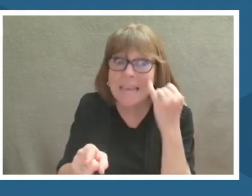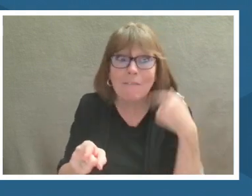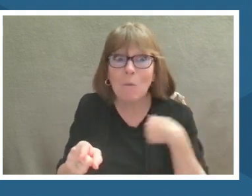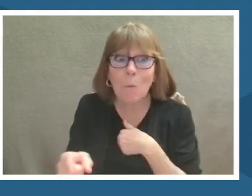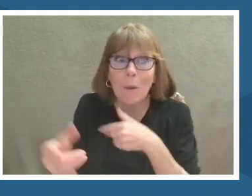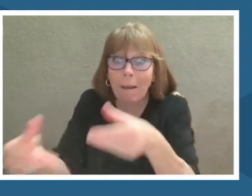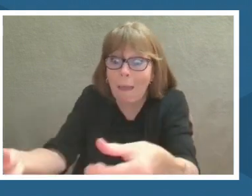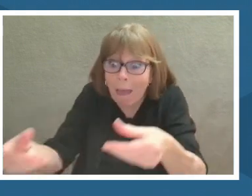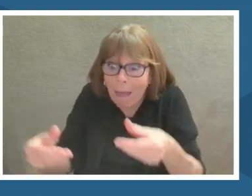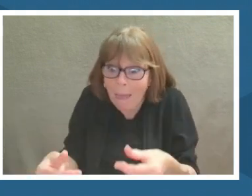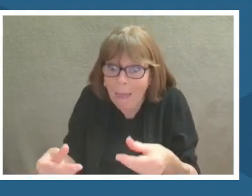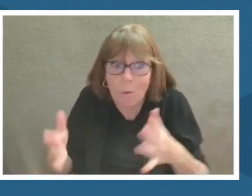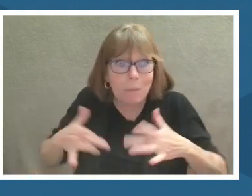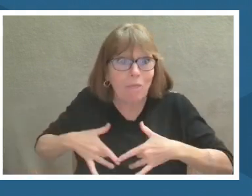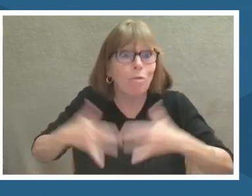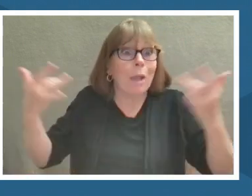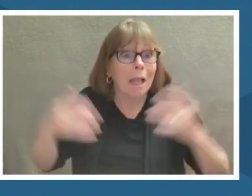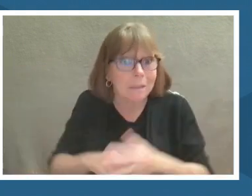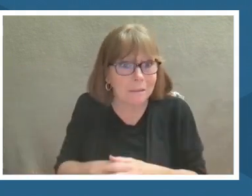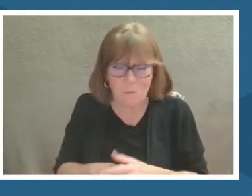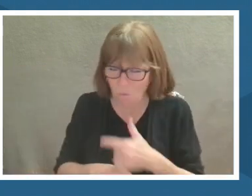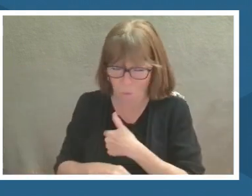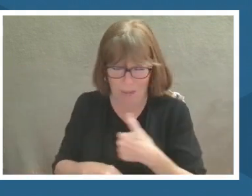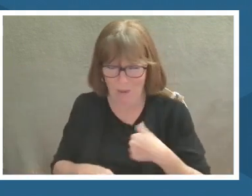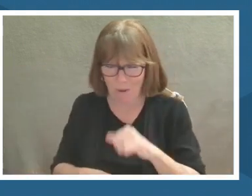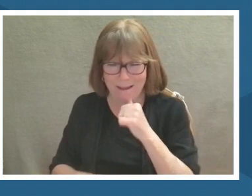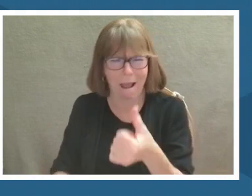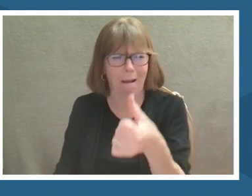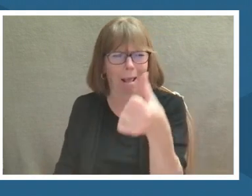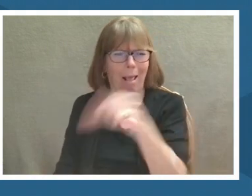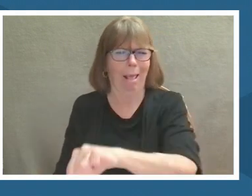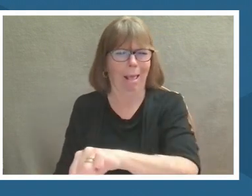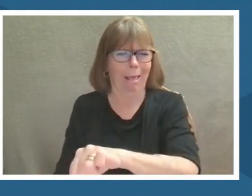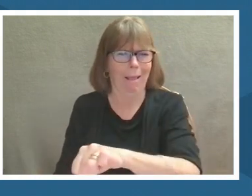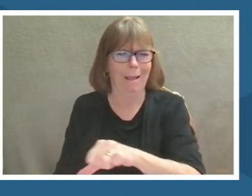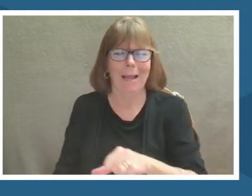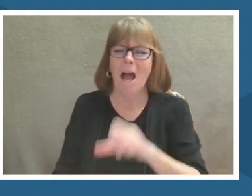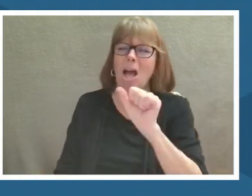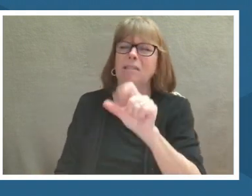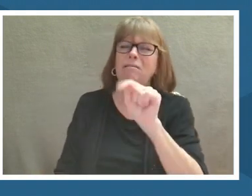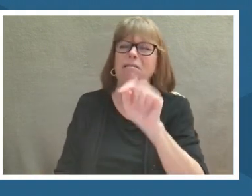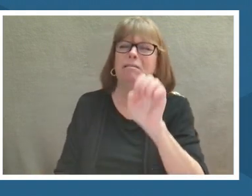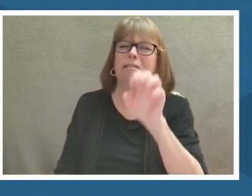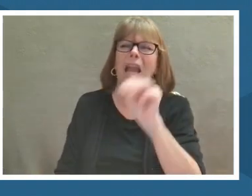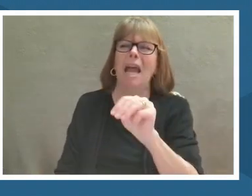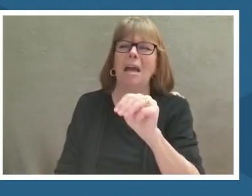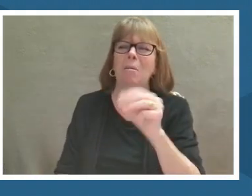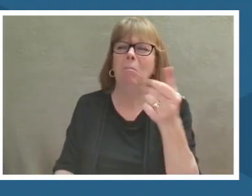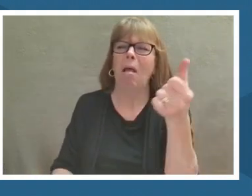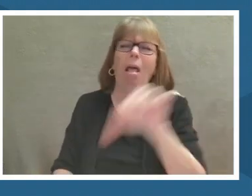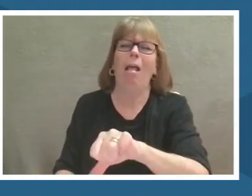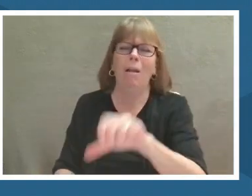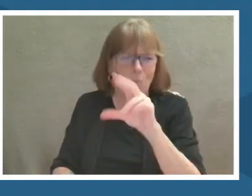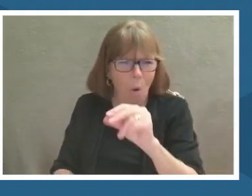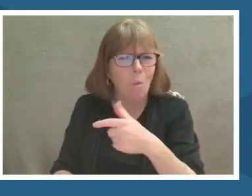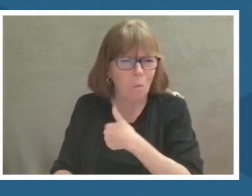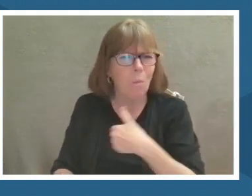something that we would turn away because it was only stem so we we really